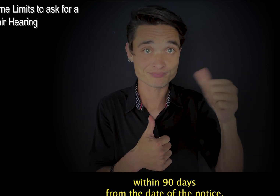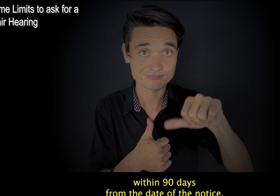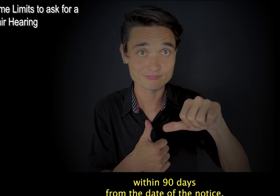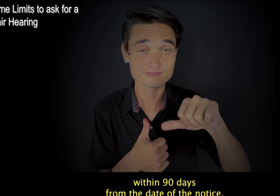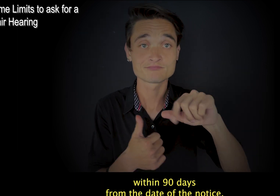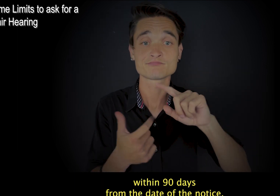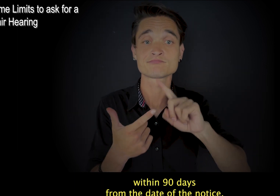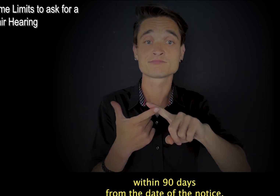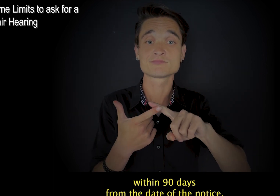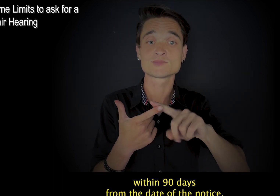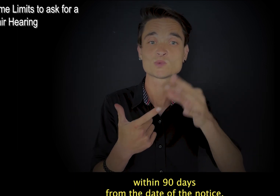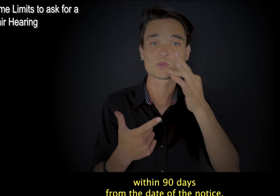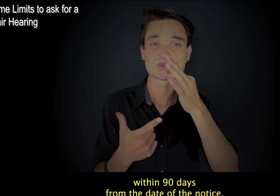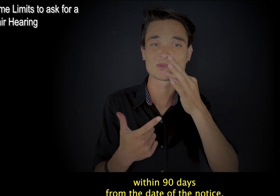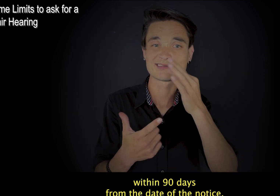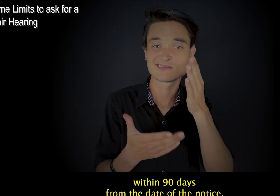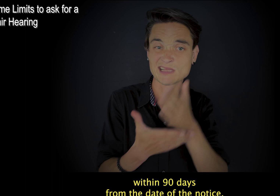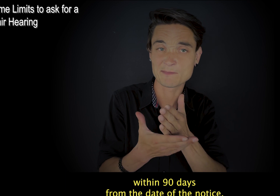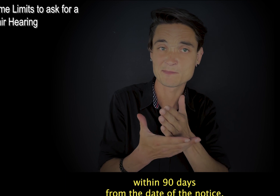within 90 days from the date of the notice.